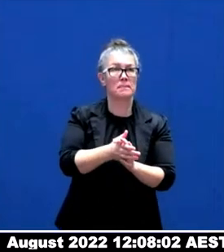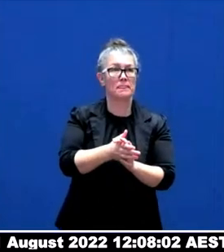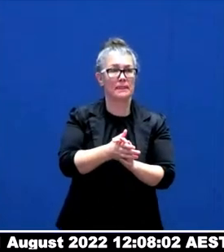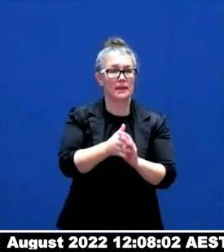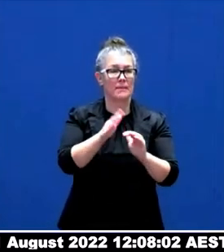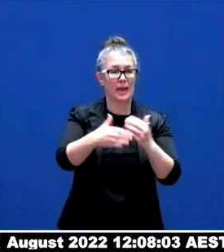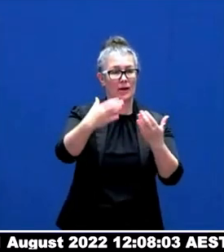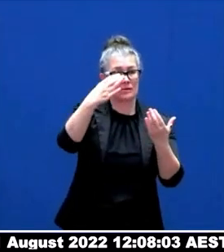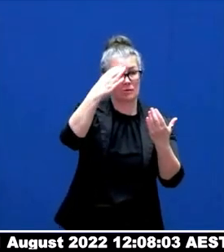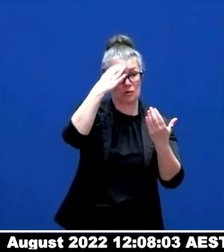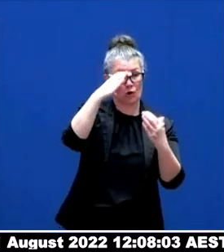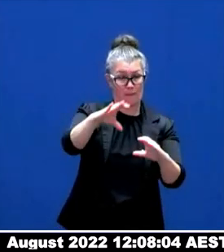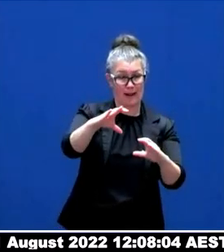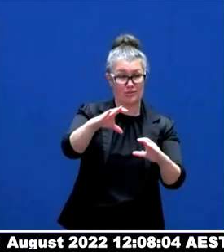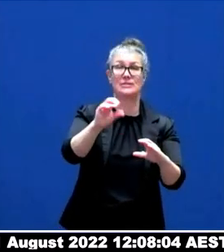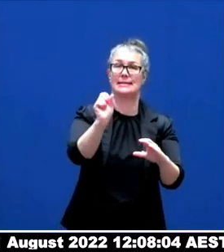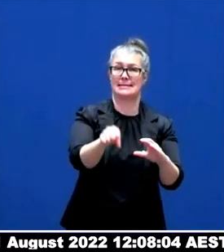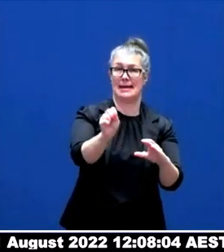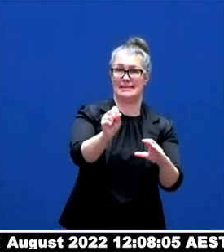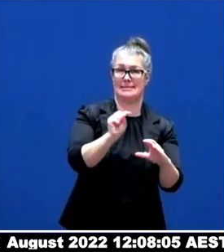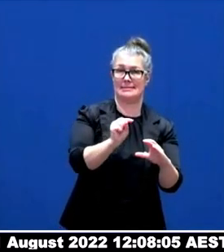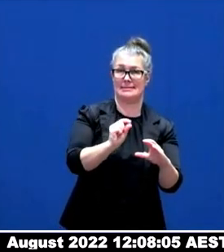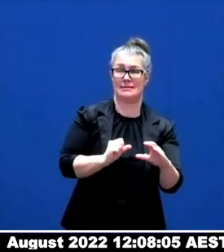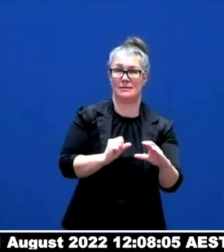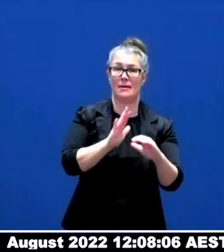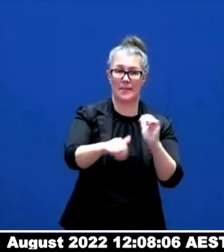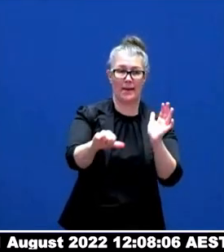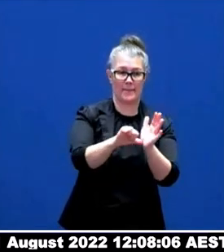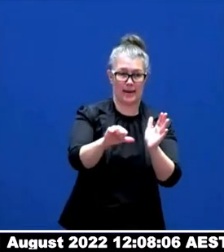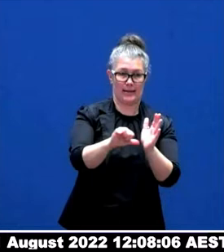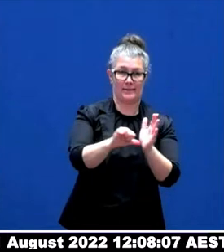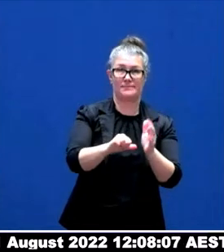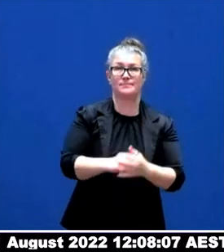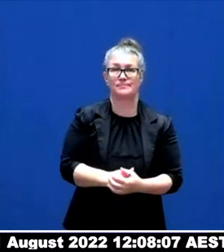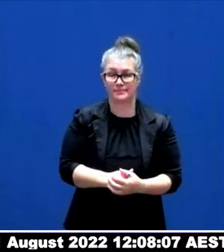instance, yes. MS EASTMAN: And has the - do you know if the Corporation or Government